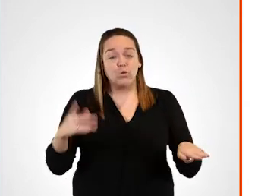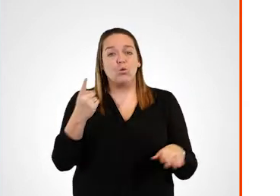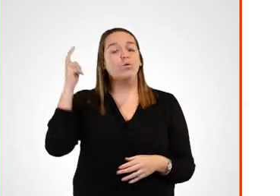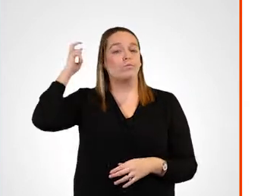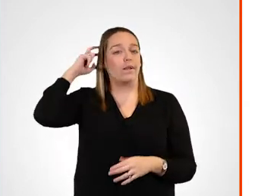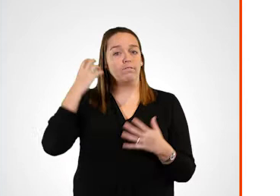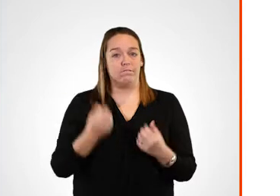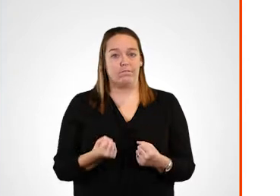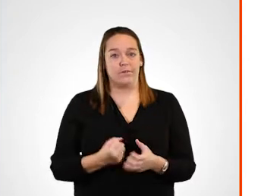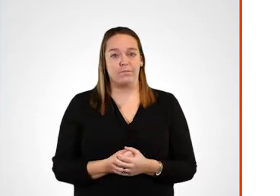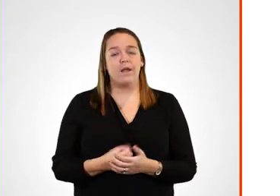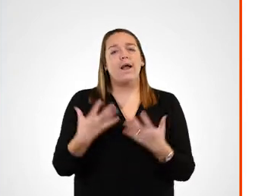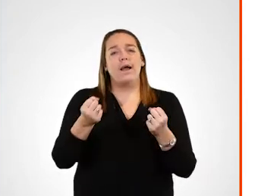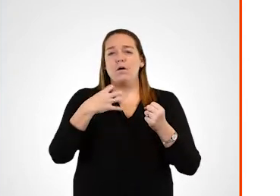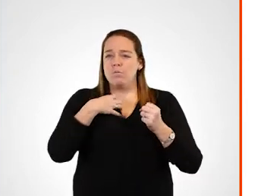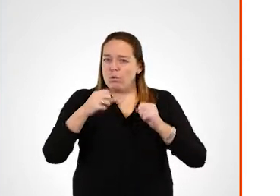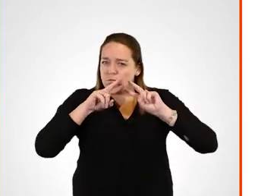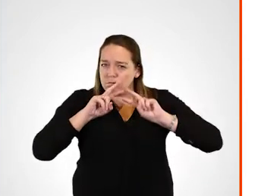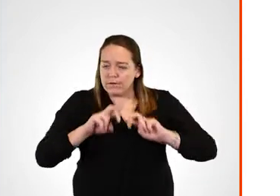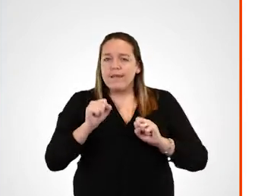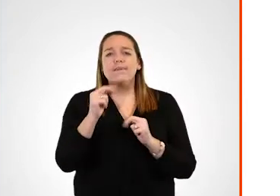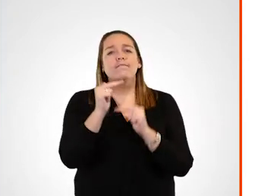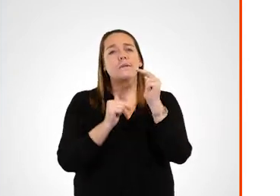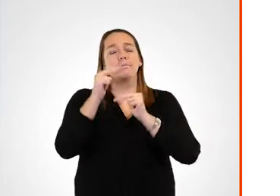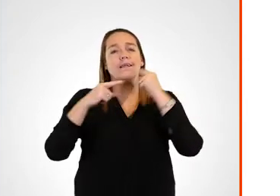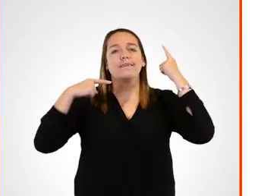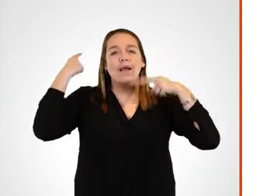and we examined further those developmental sound classes